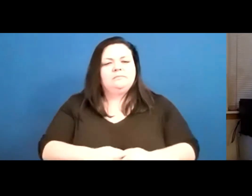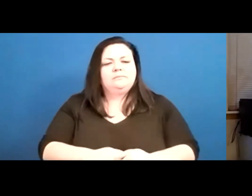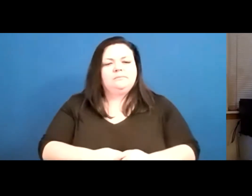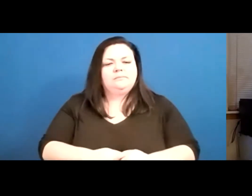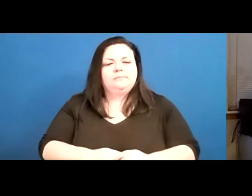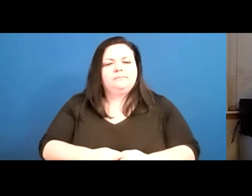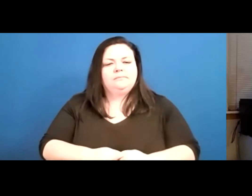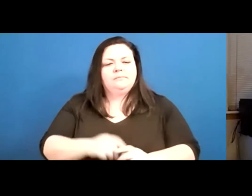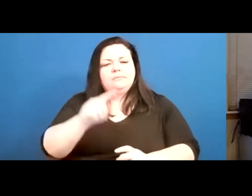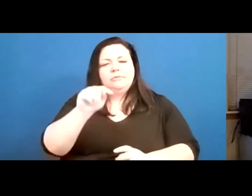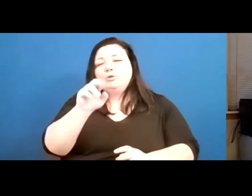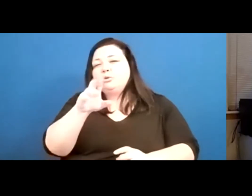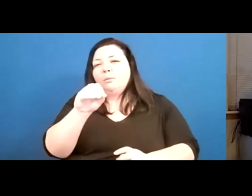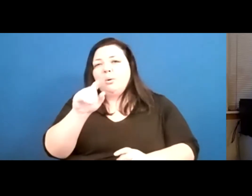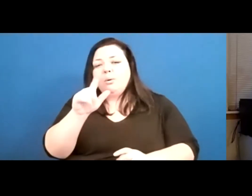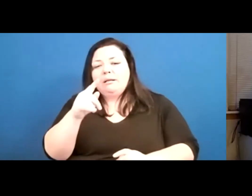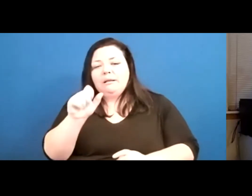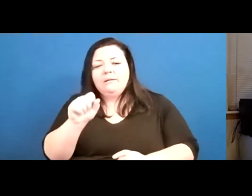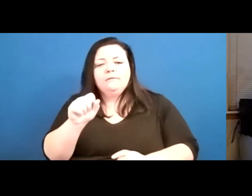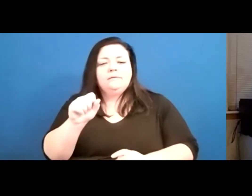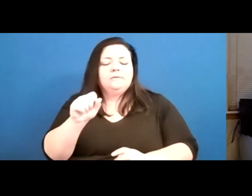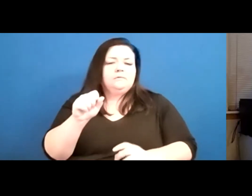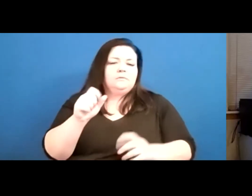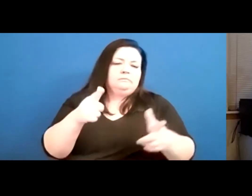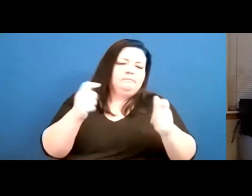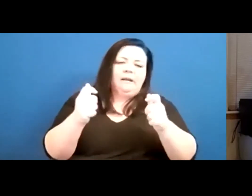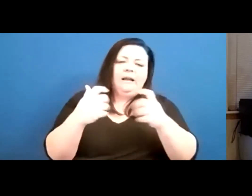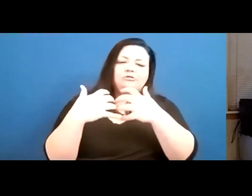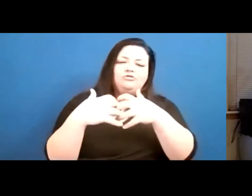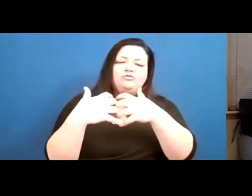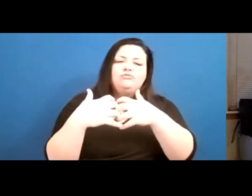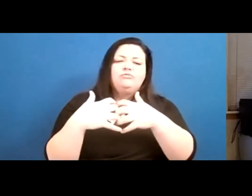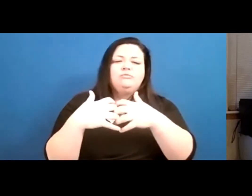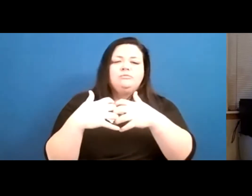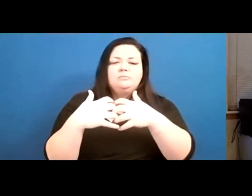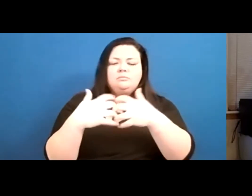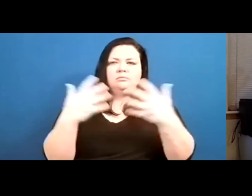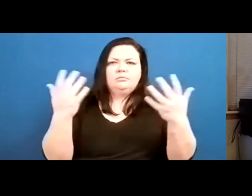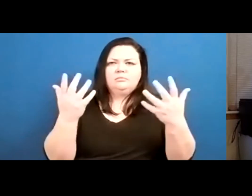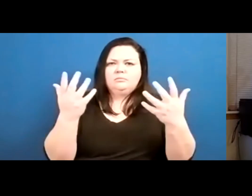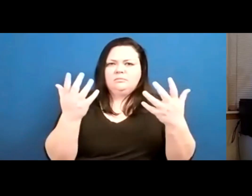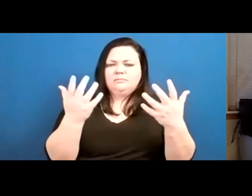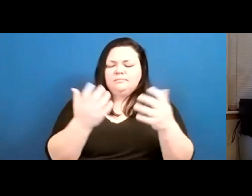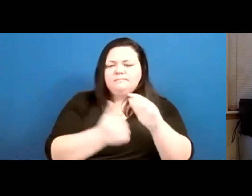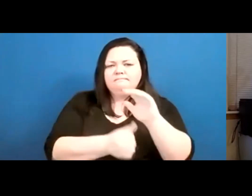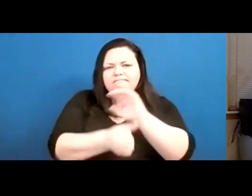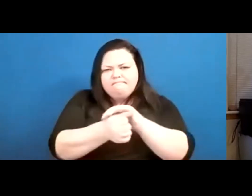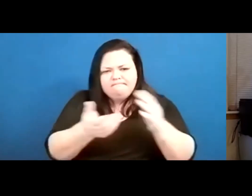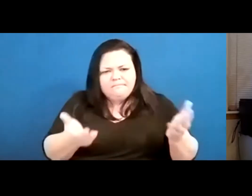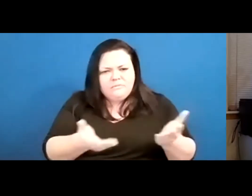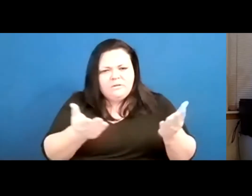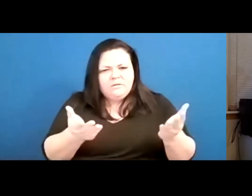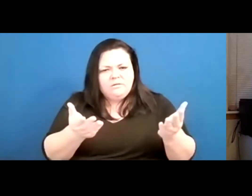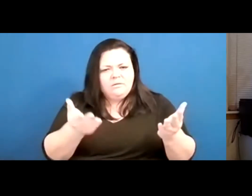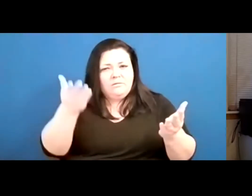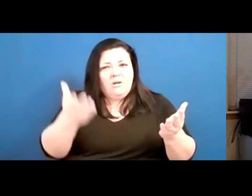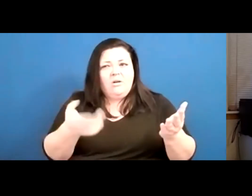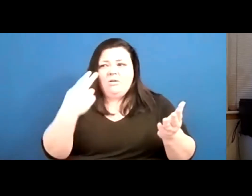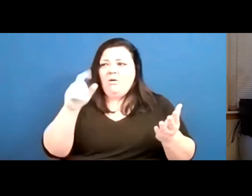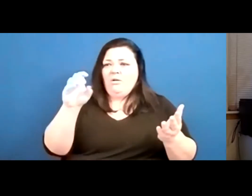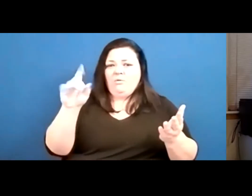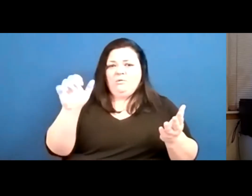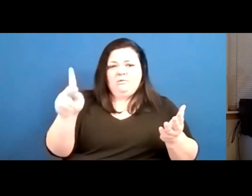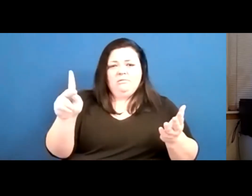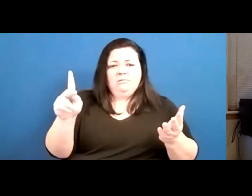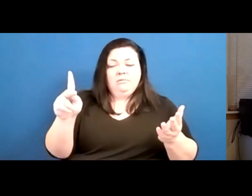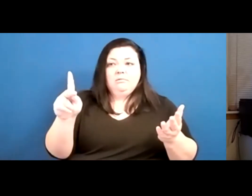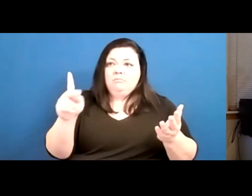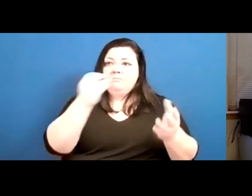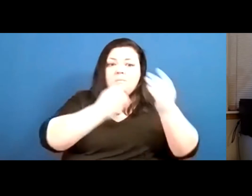turbolifts, warp engine. What’s hiding/ here, on the holodeck? A banquet hall//